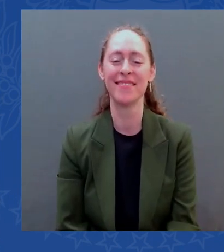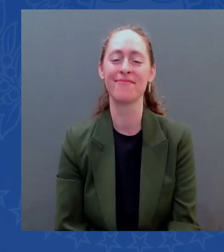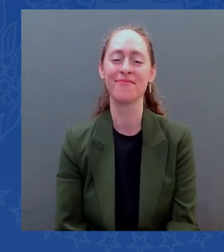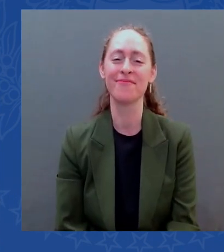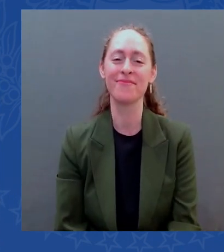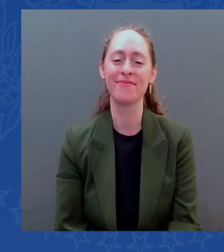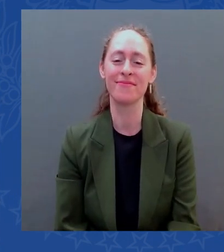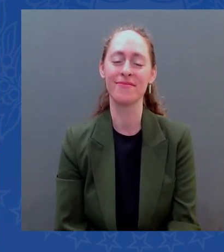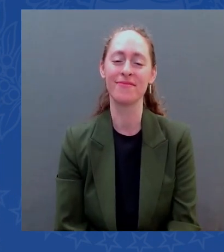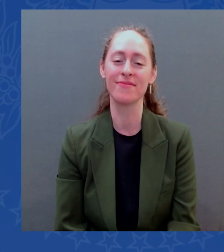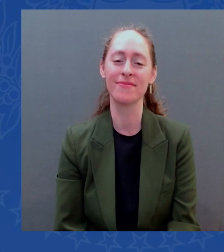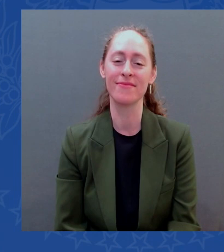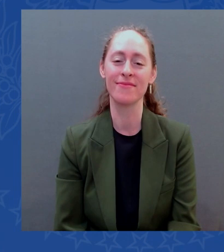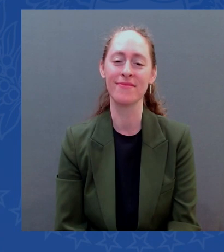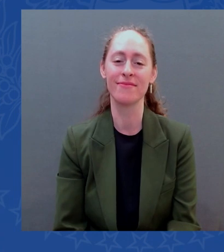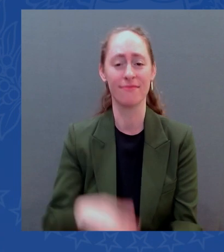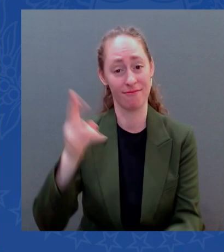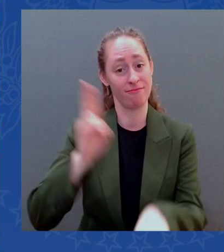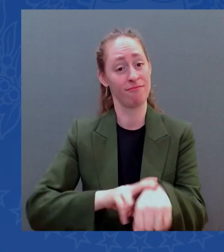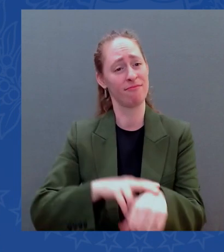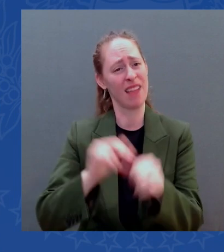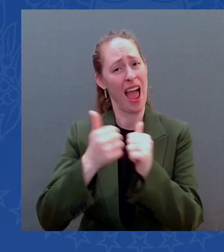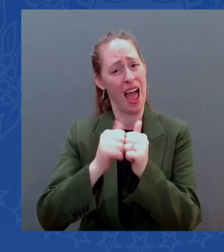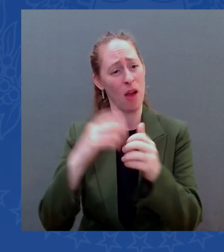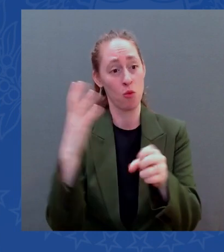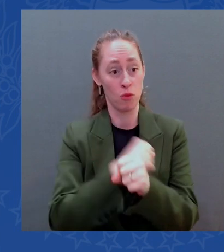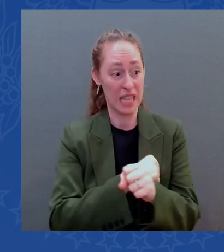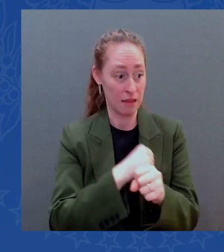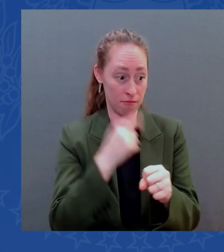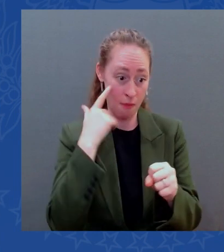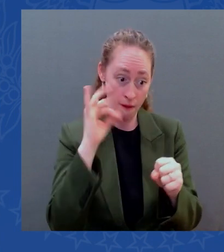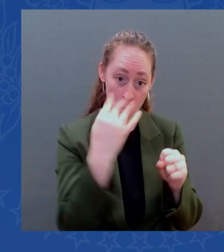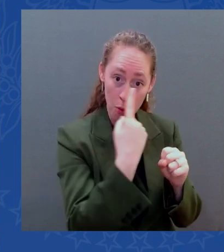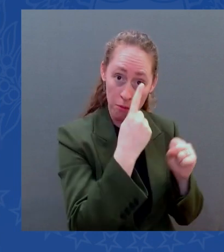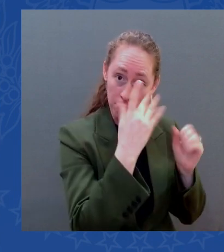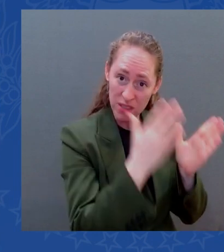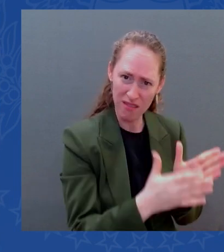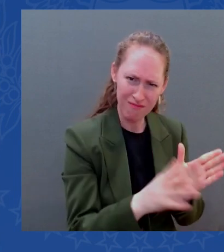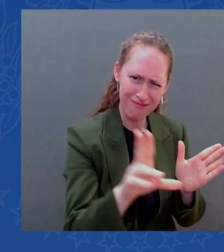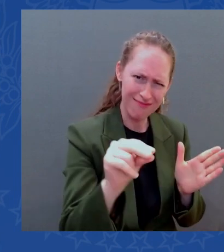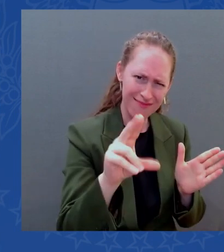pulling together when it mattered most. And now the names of every single one of you